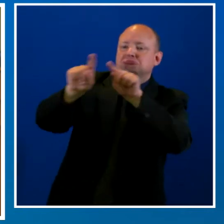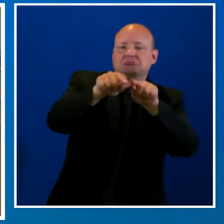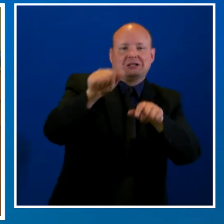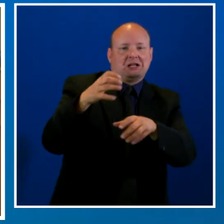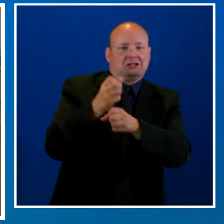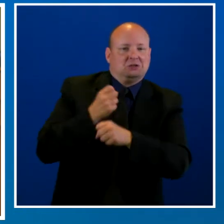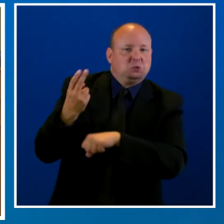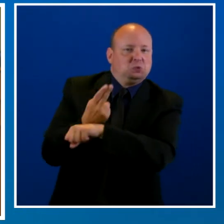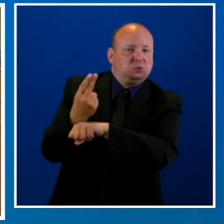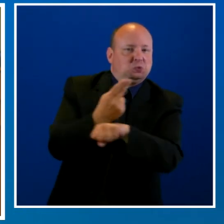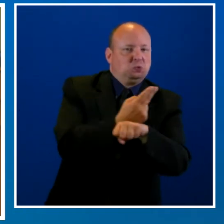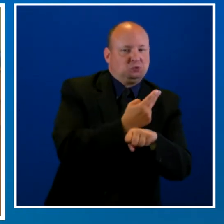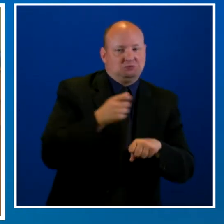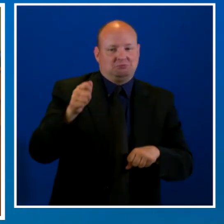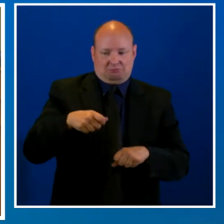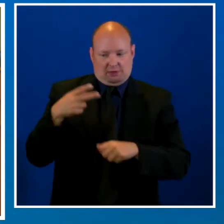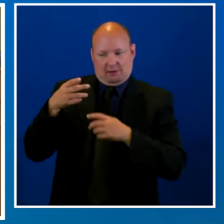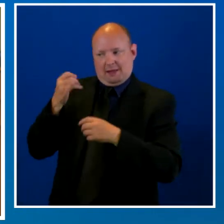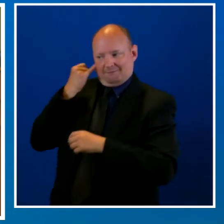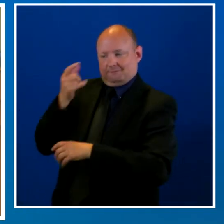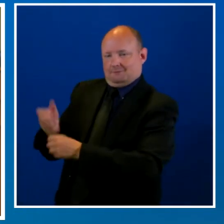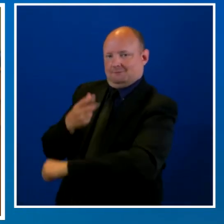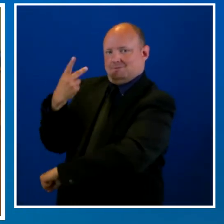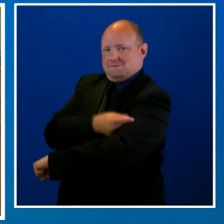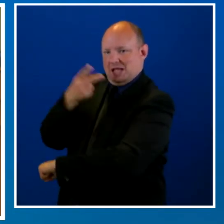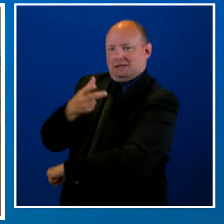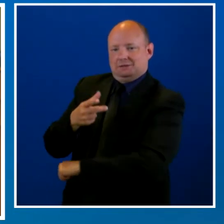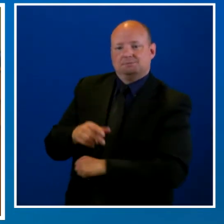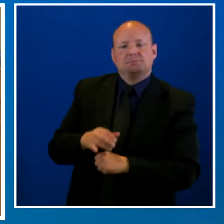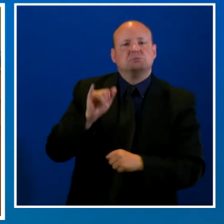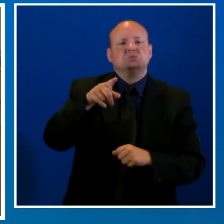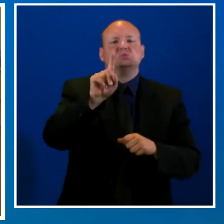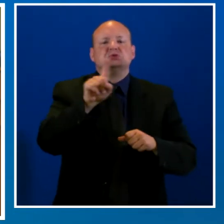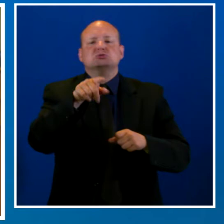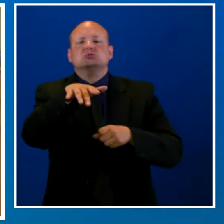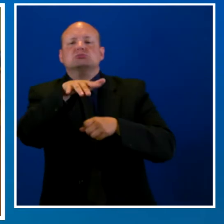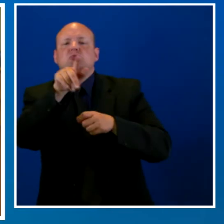information on local options for getting vaccinated.